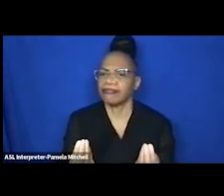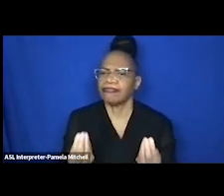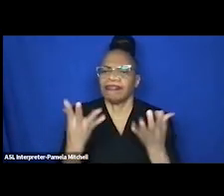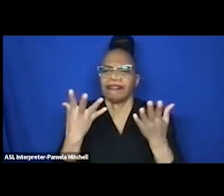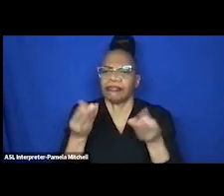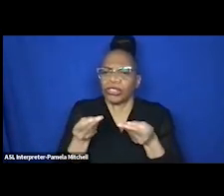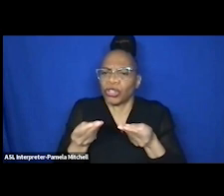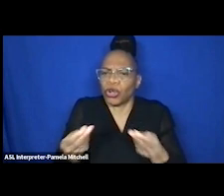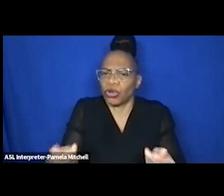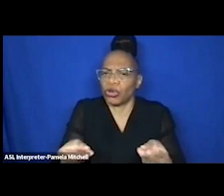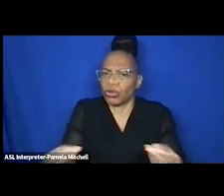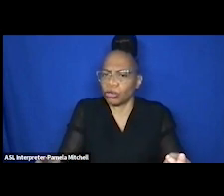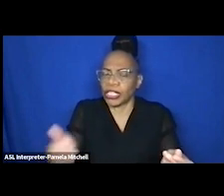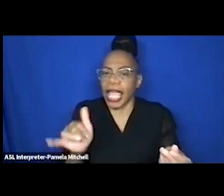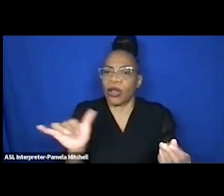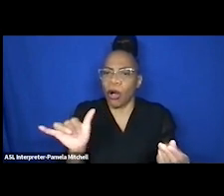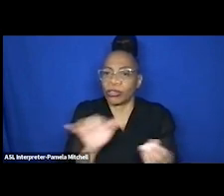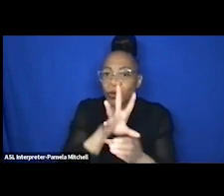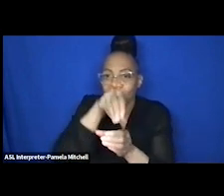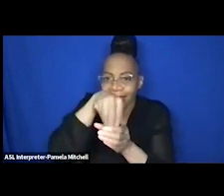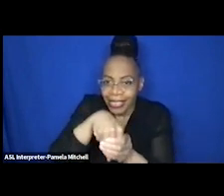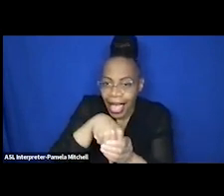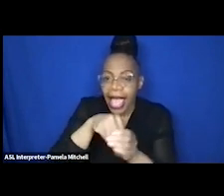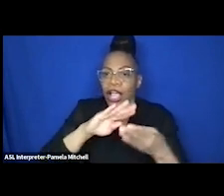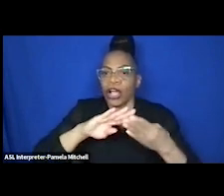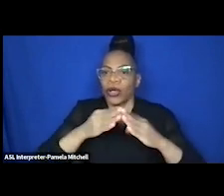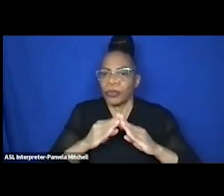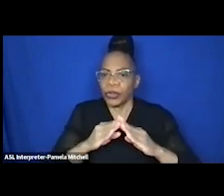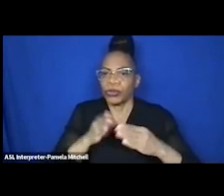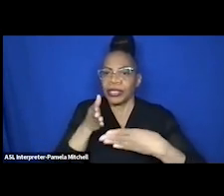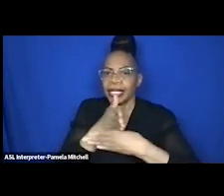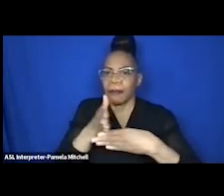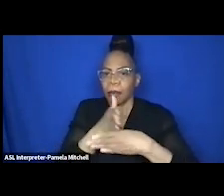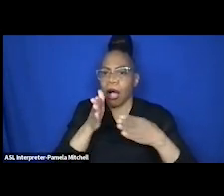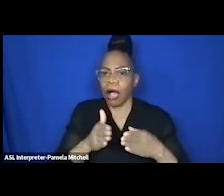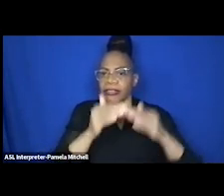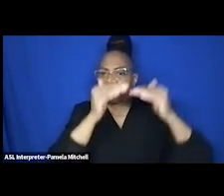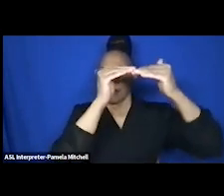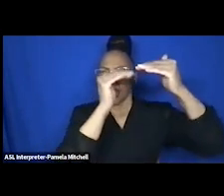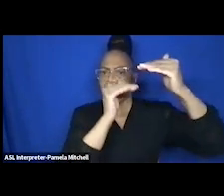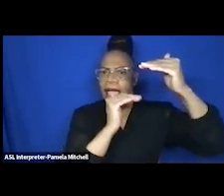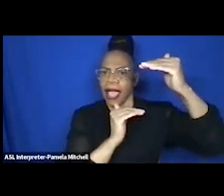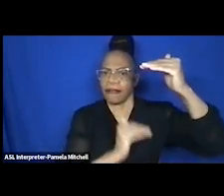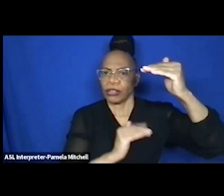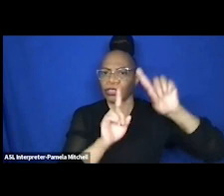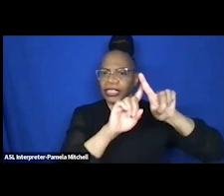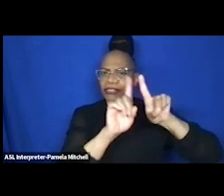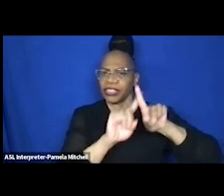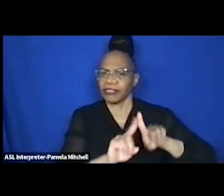requires multiple, multiple community partners from different levels and from different systems, right? And so even though a lot of the resources